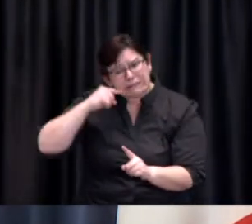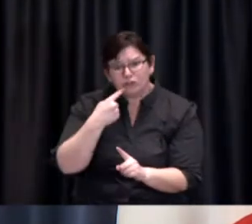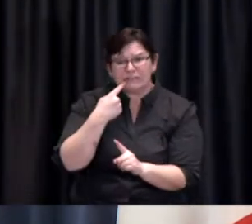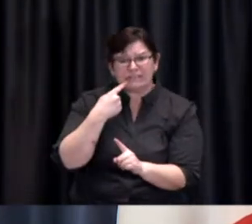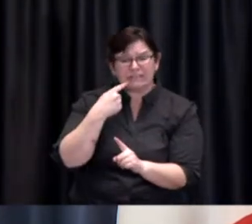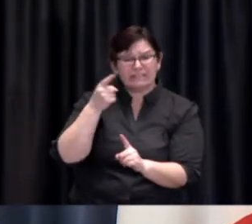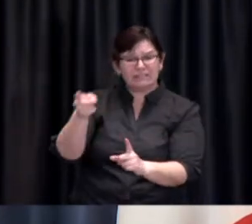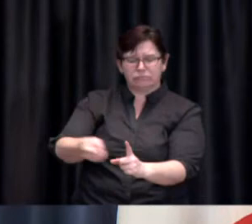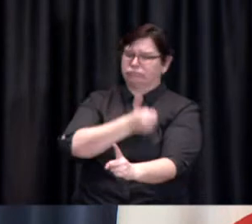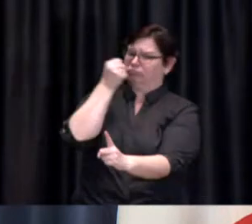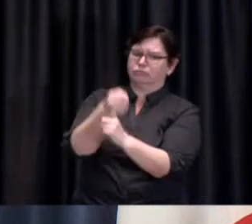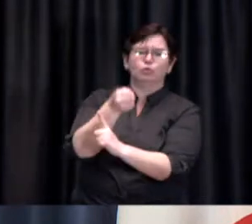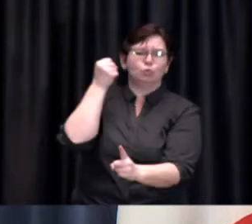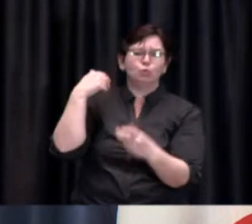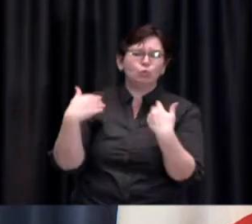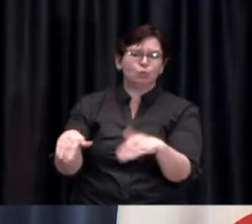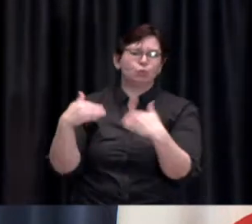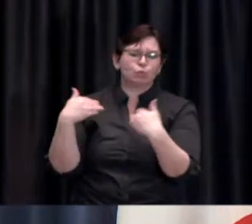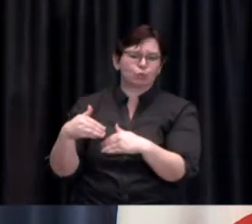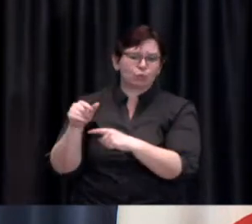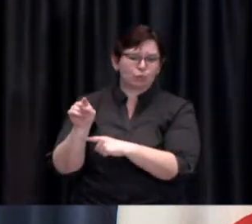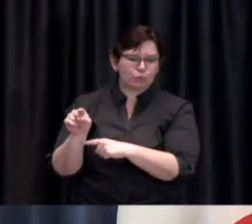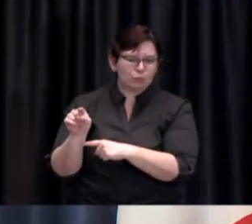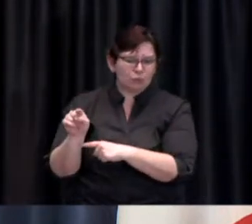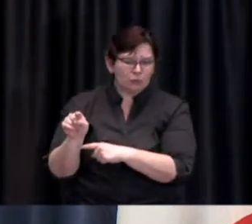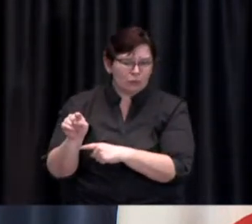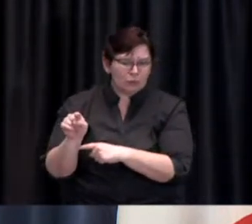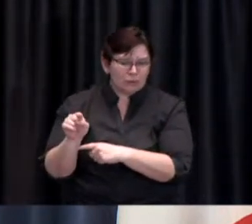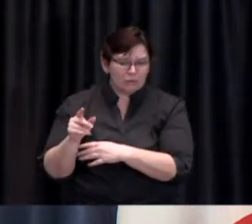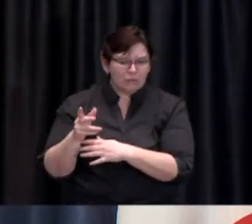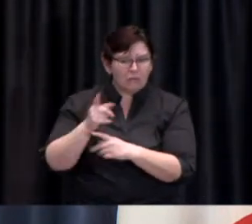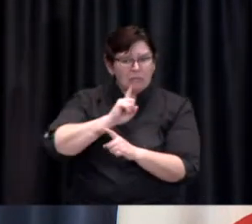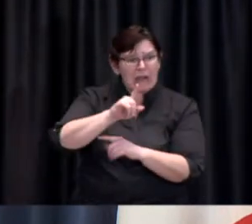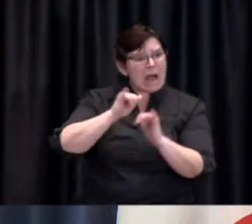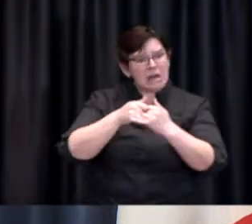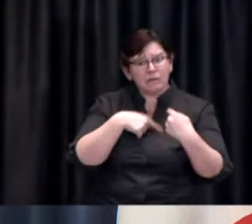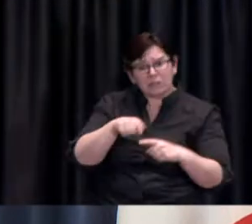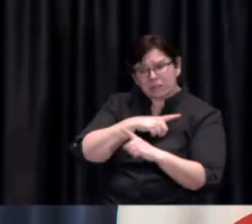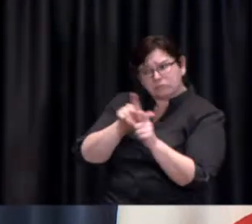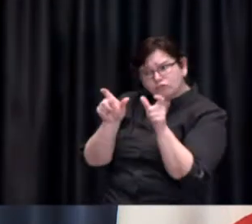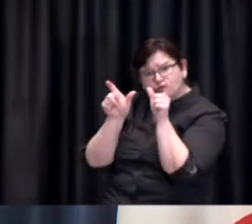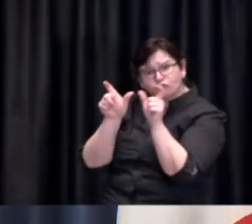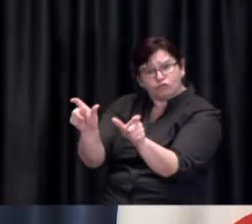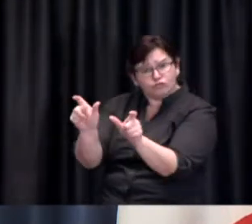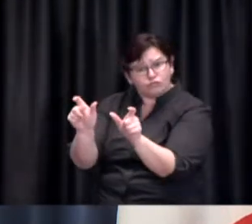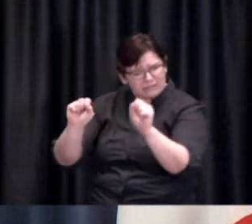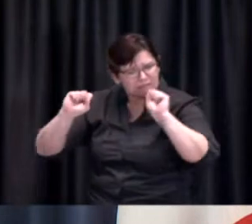but they can be countered if we take the steps for self-protection we all know.